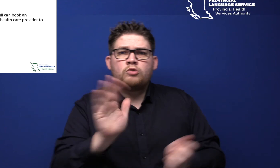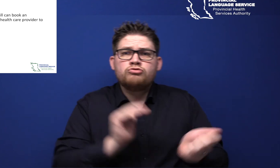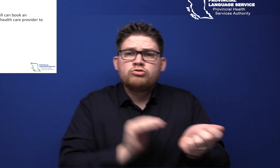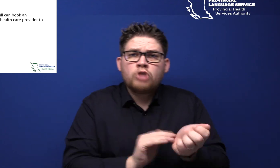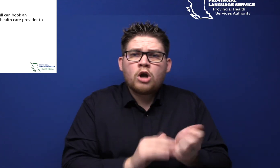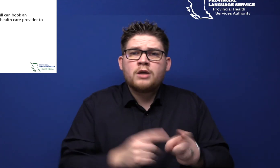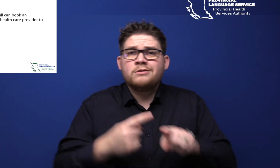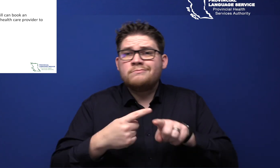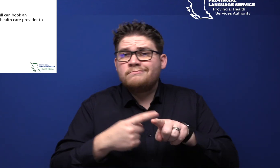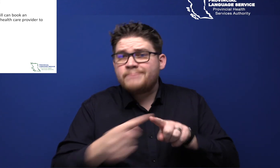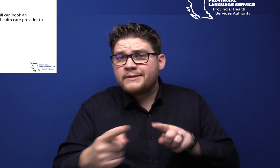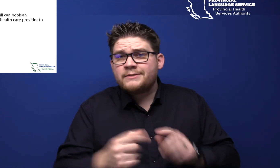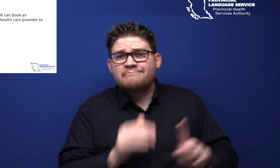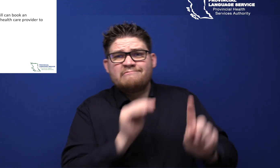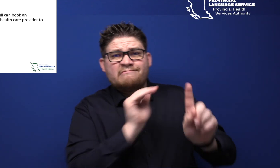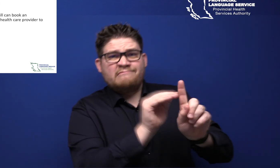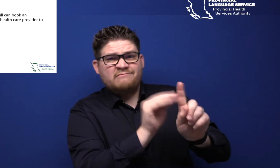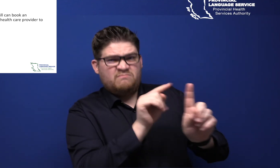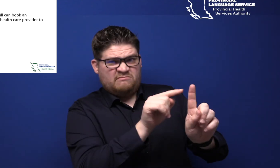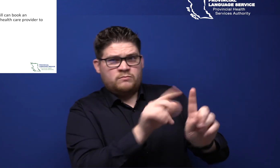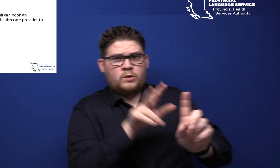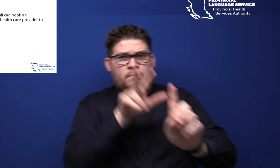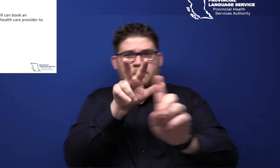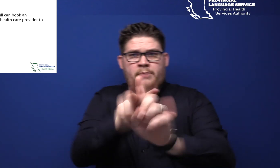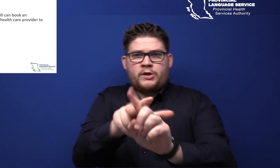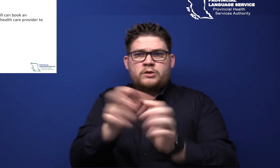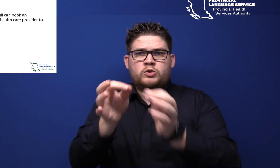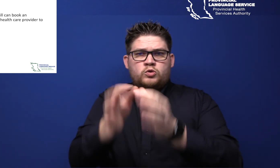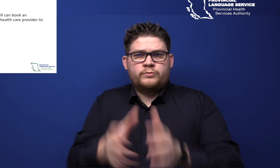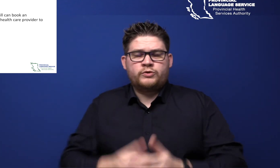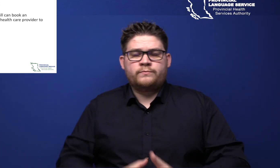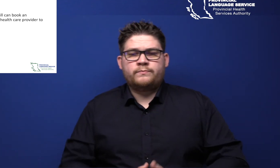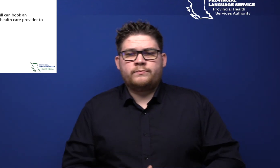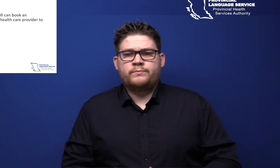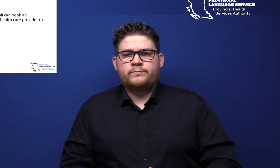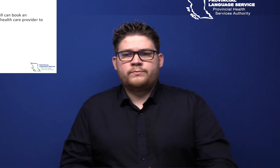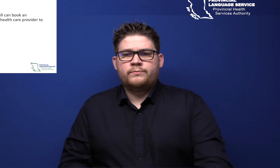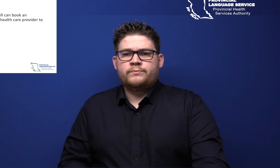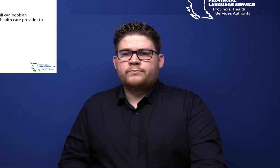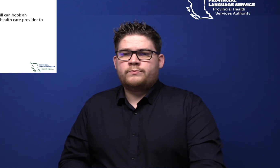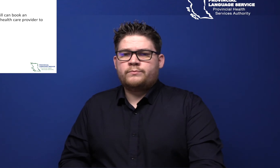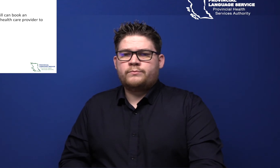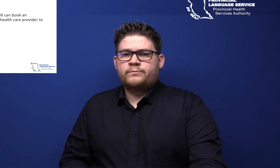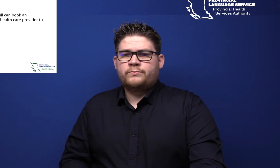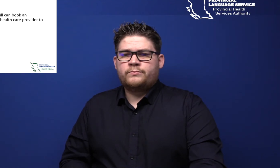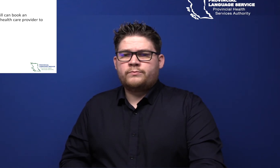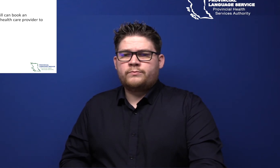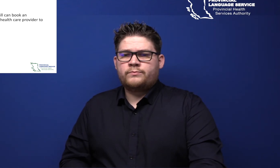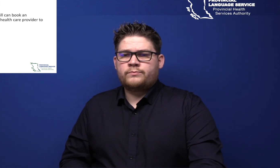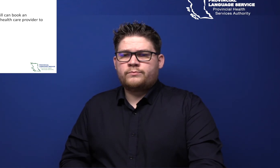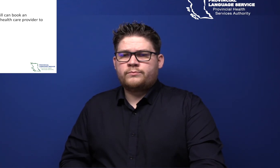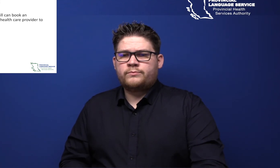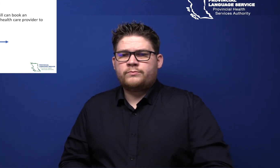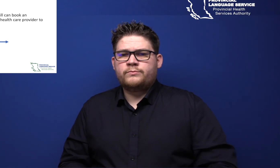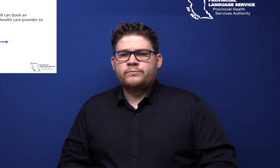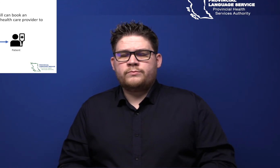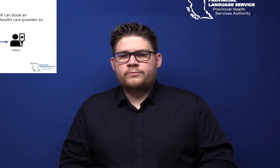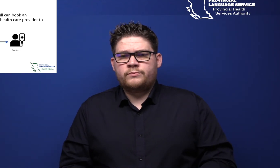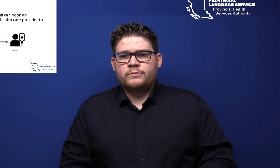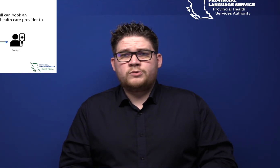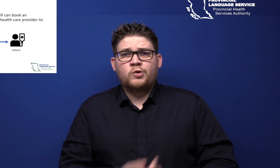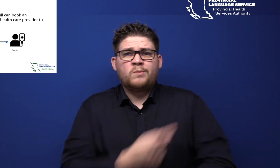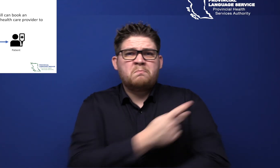AS HAS BEEN DONE IN THE PAST, OR THE PATIENT CAN CONNECT WITH A DOCTOR OR SERVICE PROVIDER AND HAVE THEM MAKE THE BOOKING.